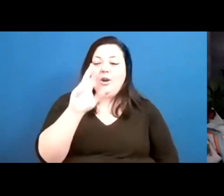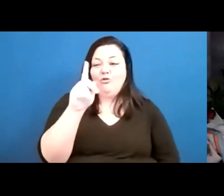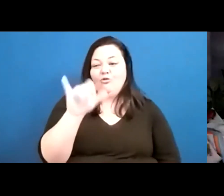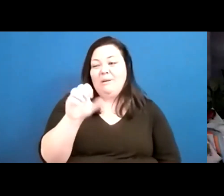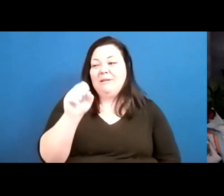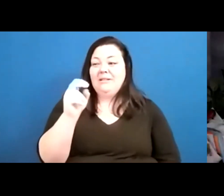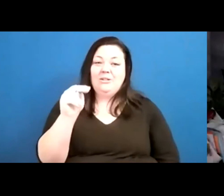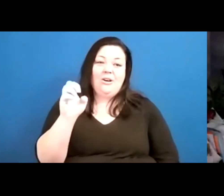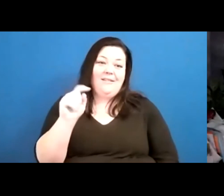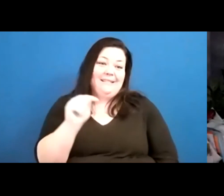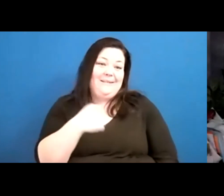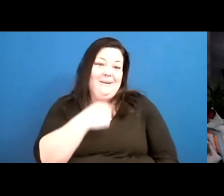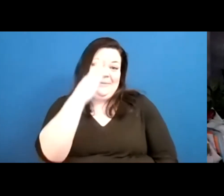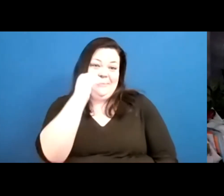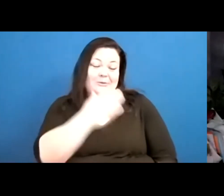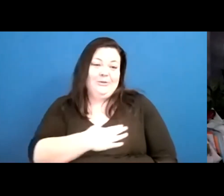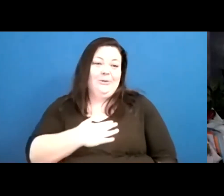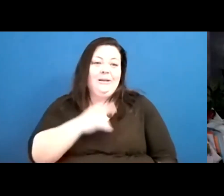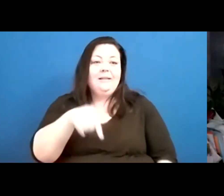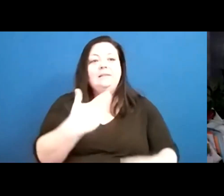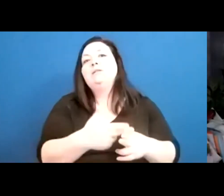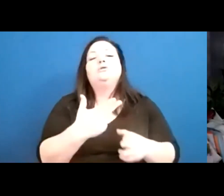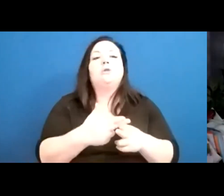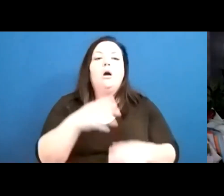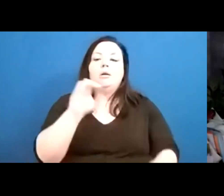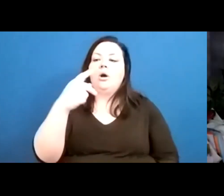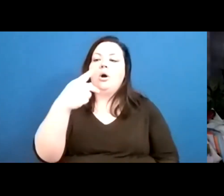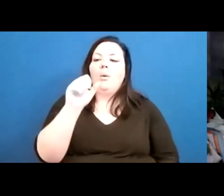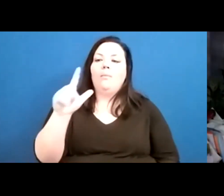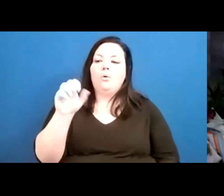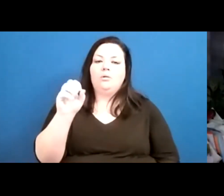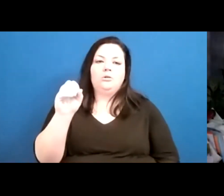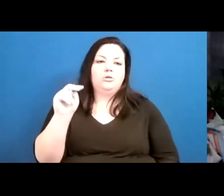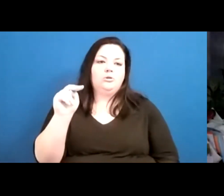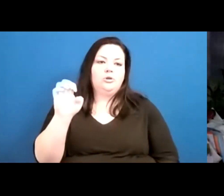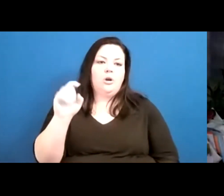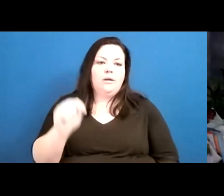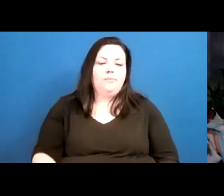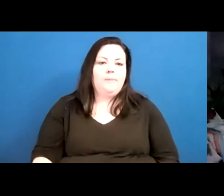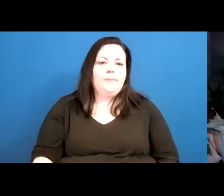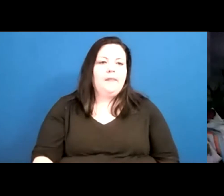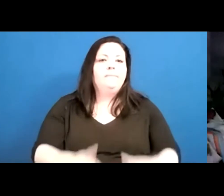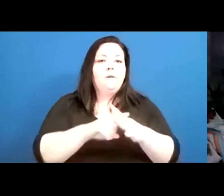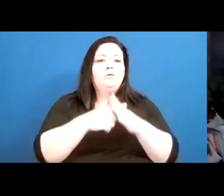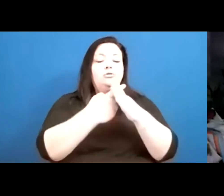enjoy. This is called, uh, "Opal Sonnet," and it starts with an epigraph